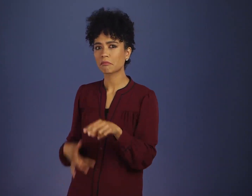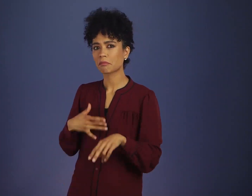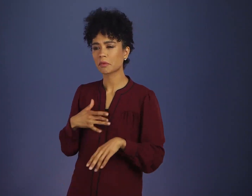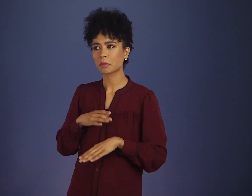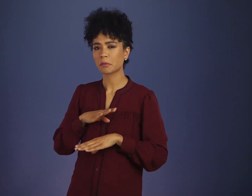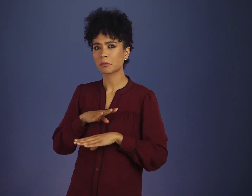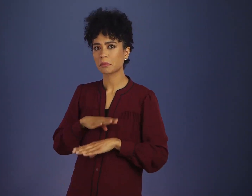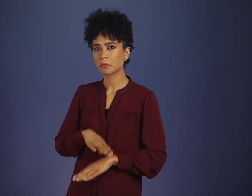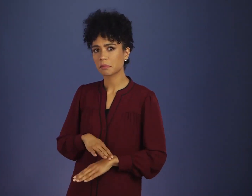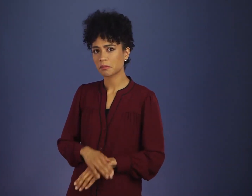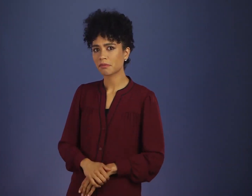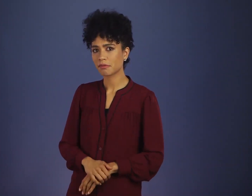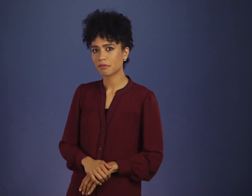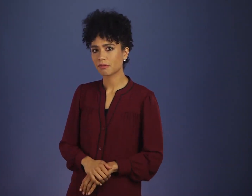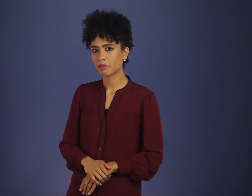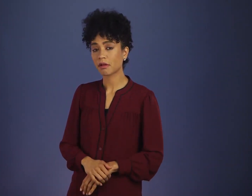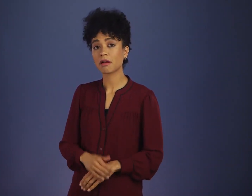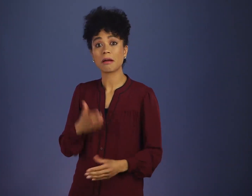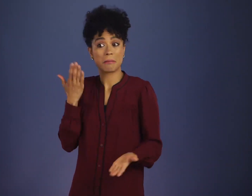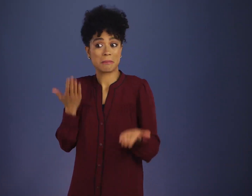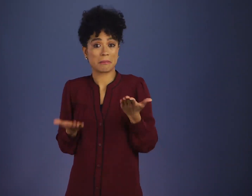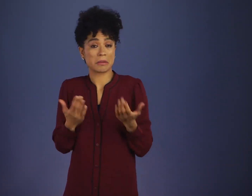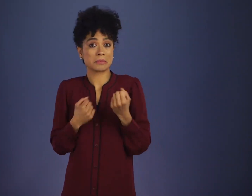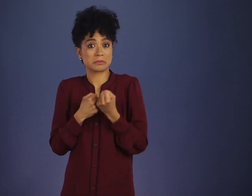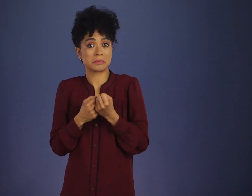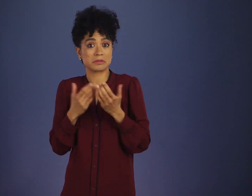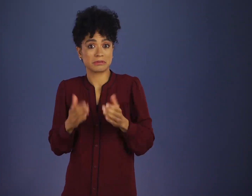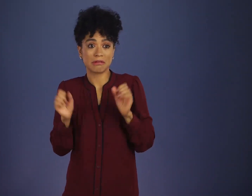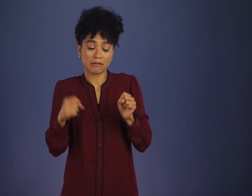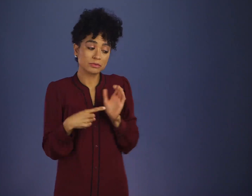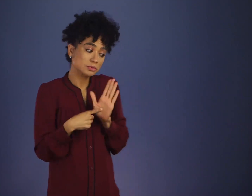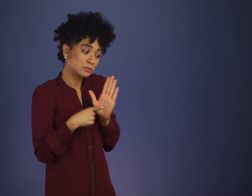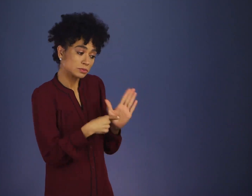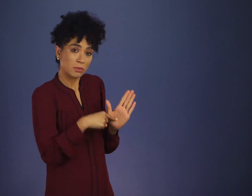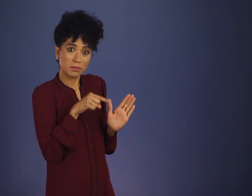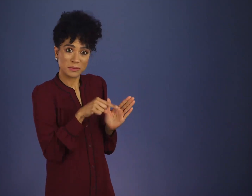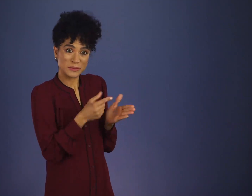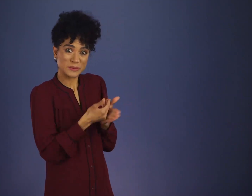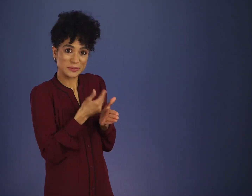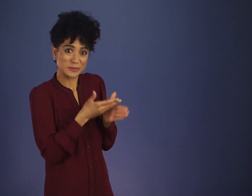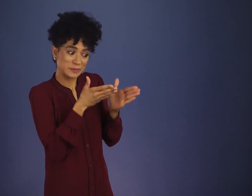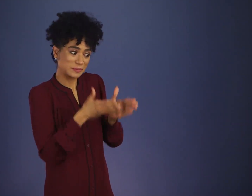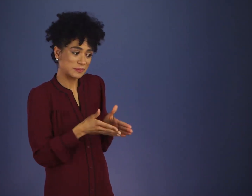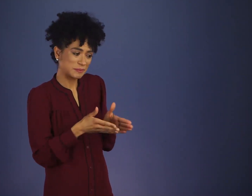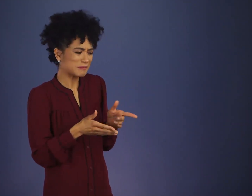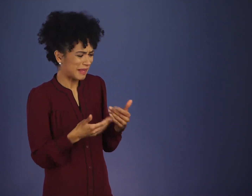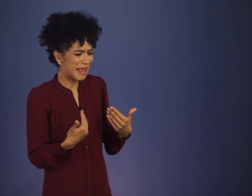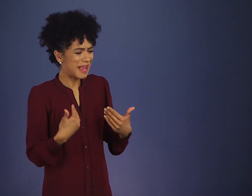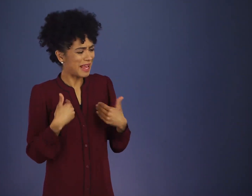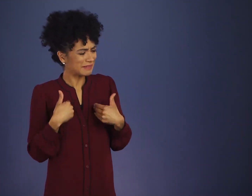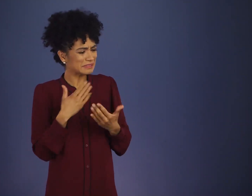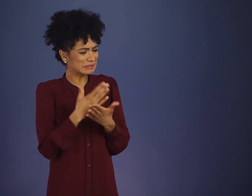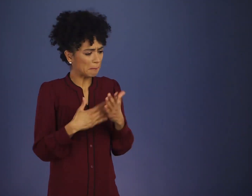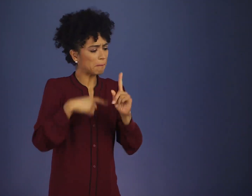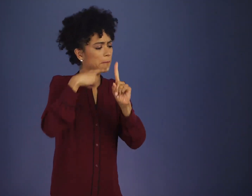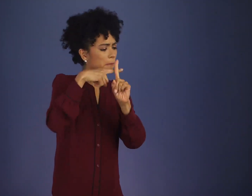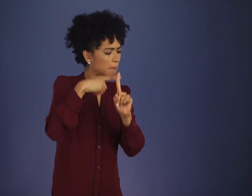The sponsor probably points out that the newcomer has some assets which can be noted along with his liabilities.